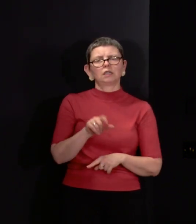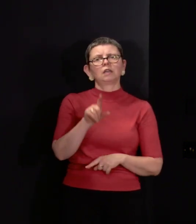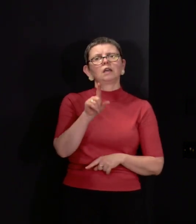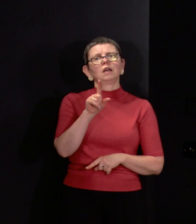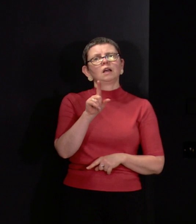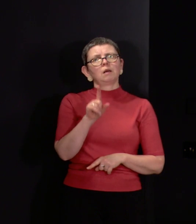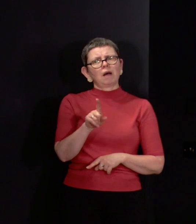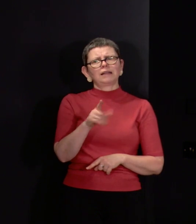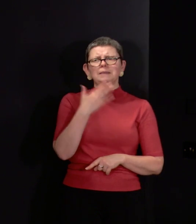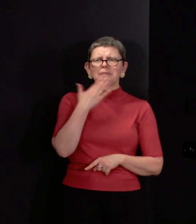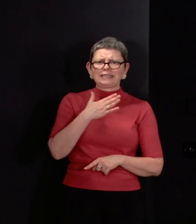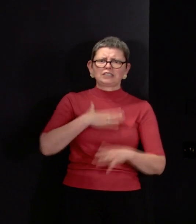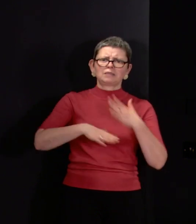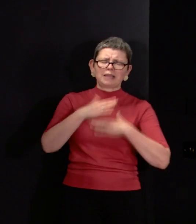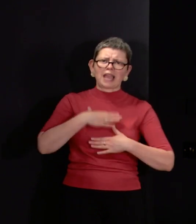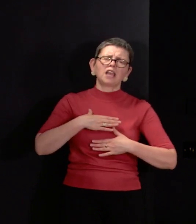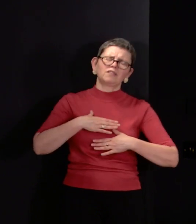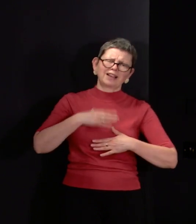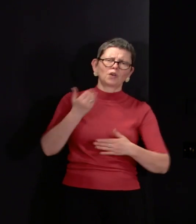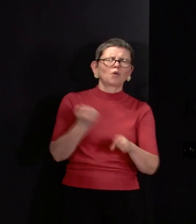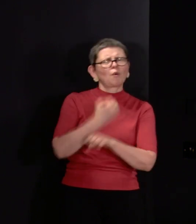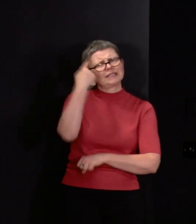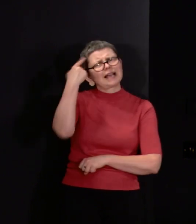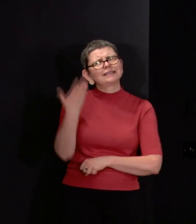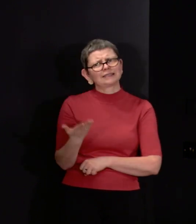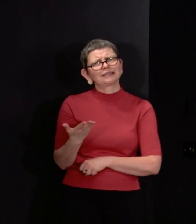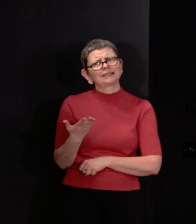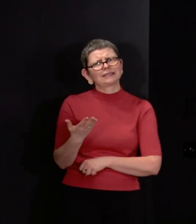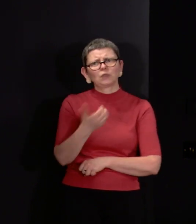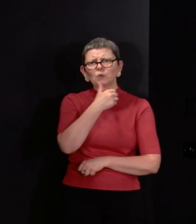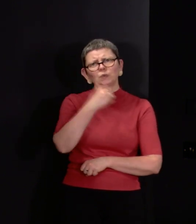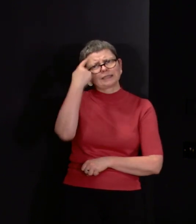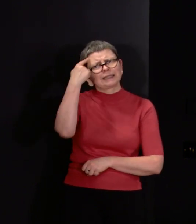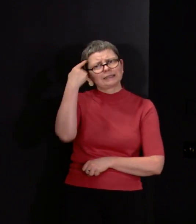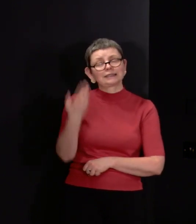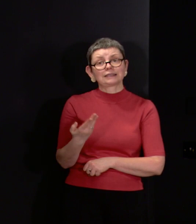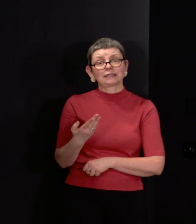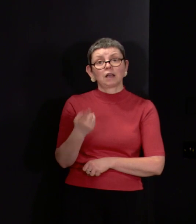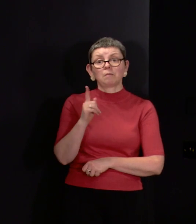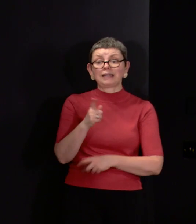reasonableness, everybody to act with common sense but undoubtedly, if there is a set of